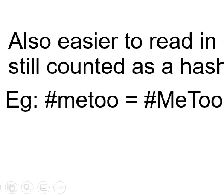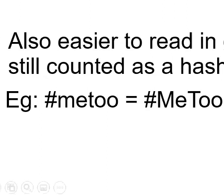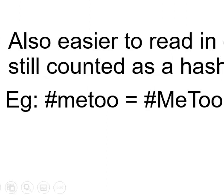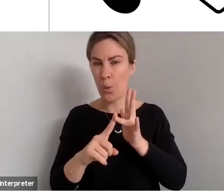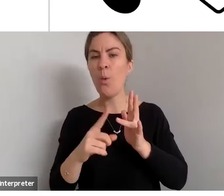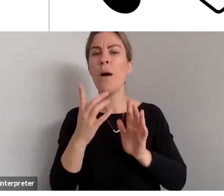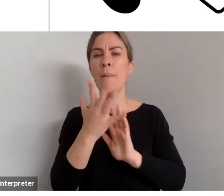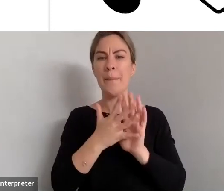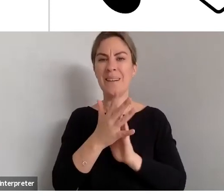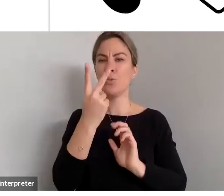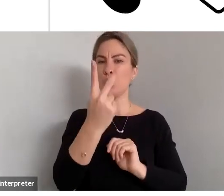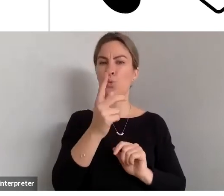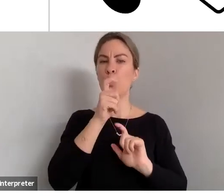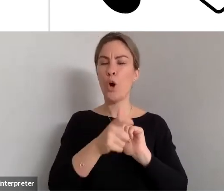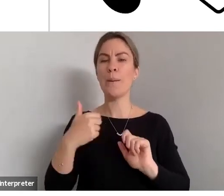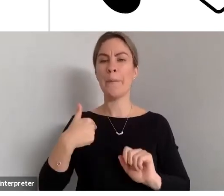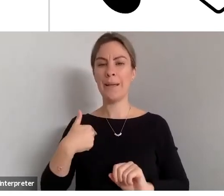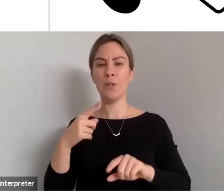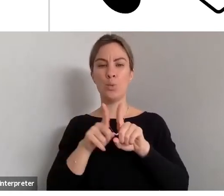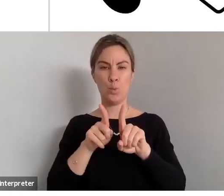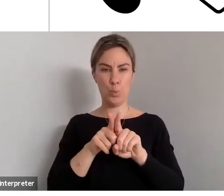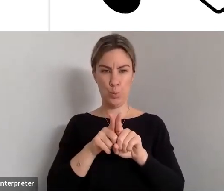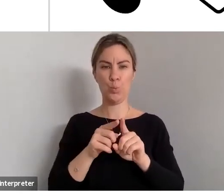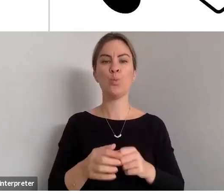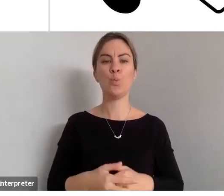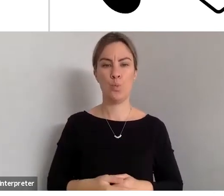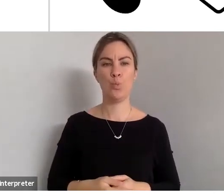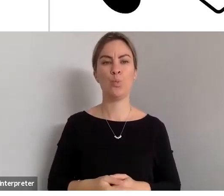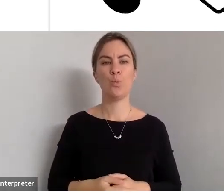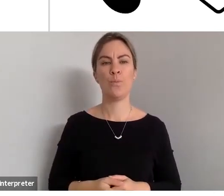And also emerges.